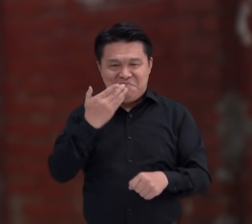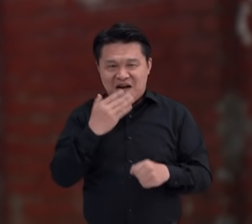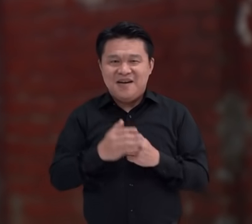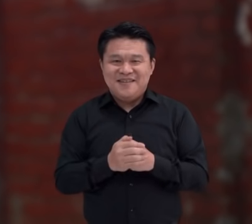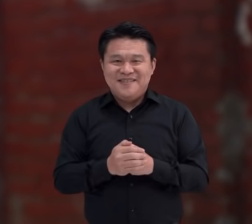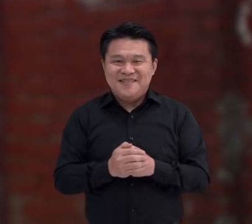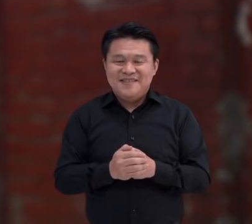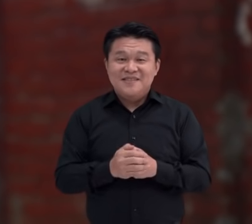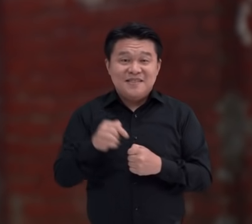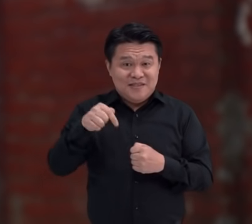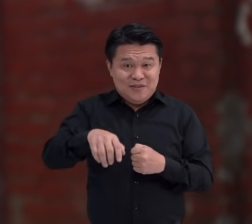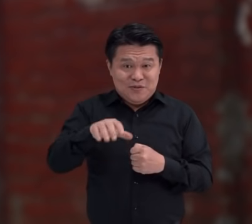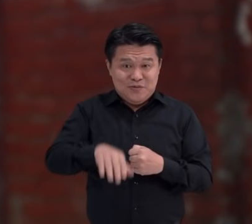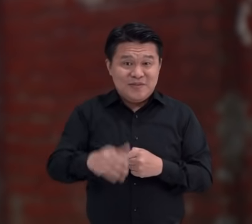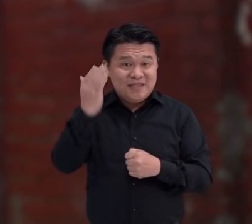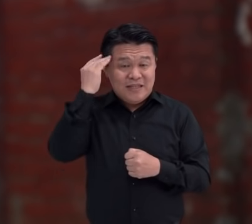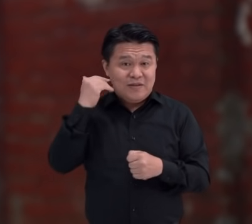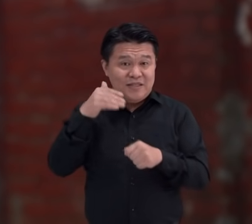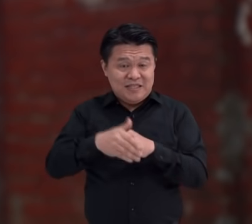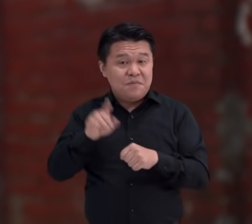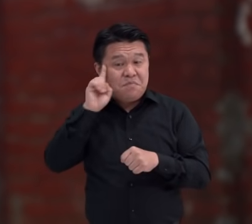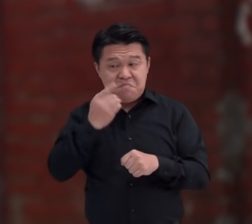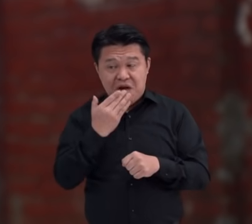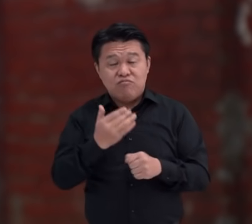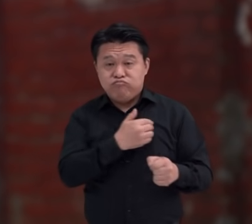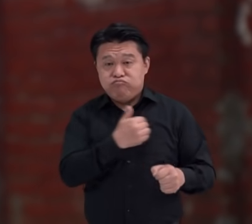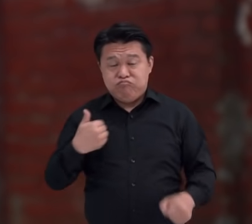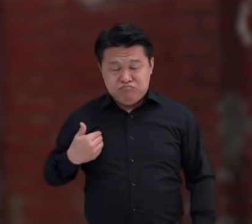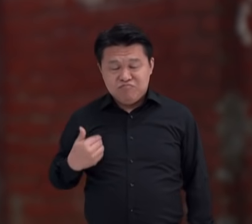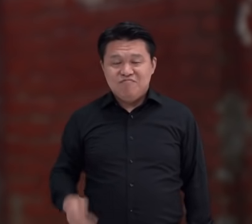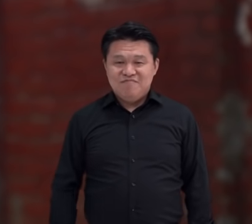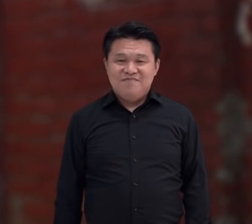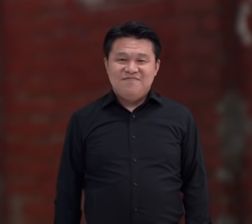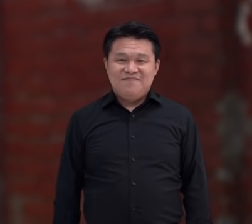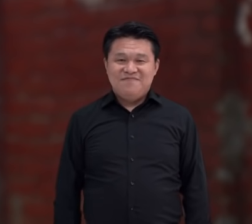In that regard, Hanoque Bukchon can also be quite Korean.